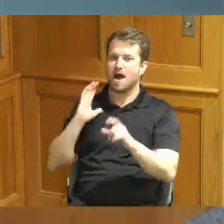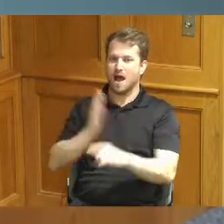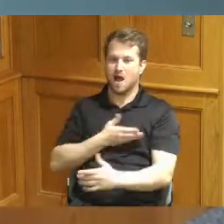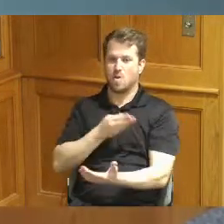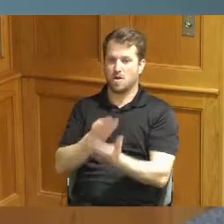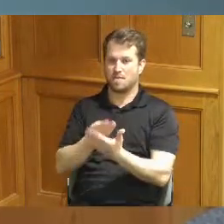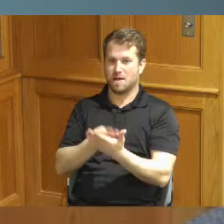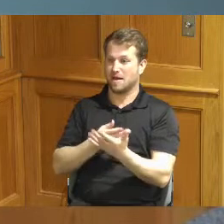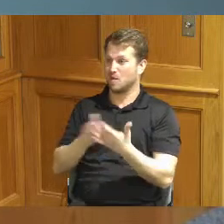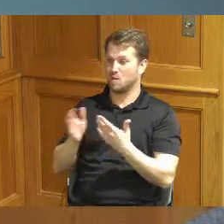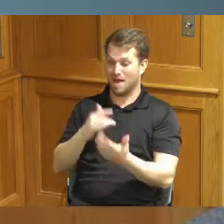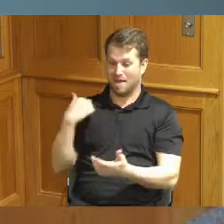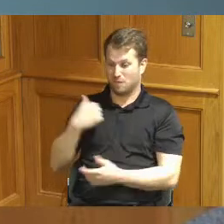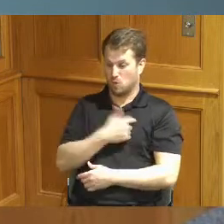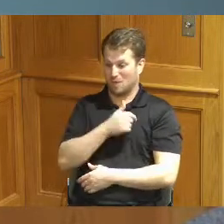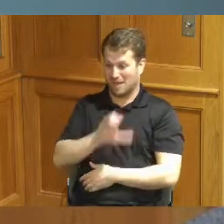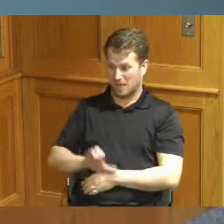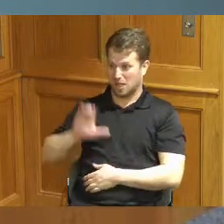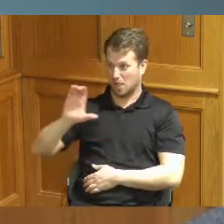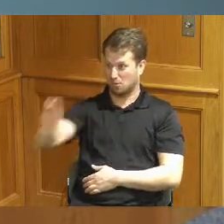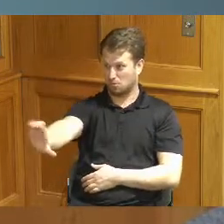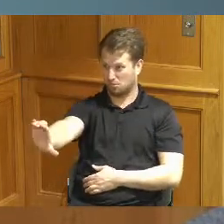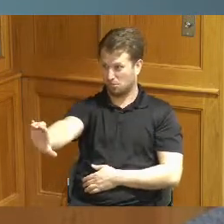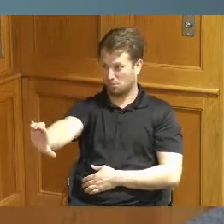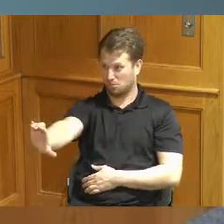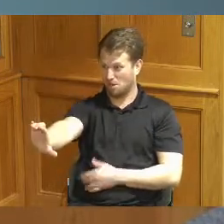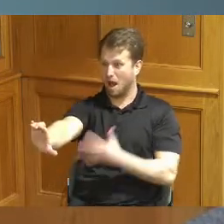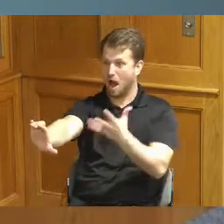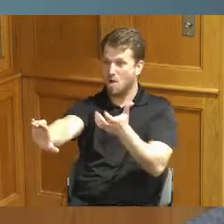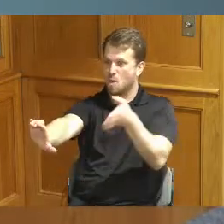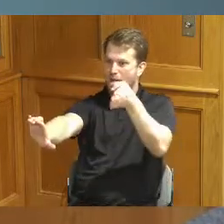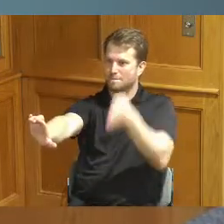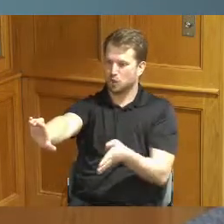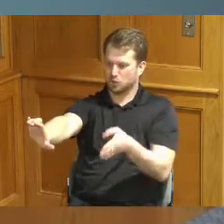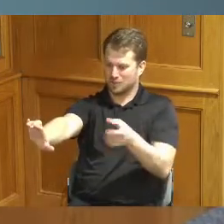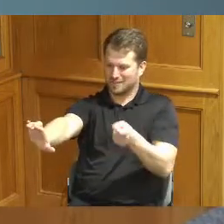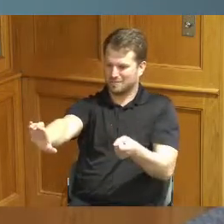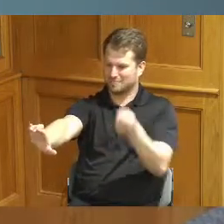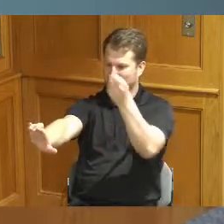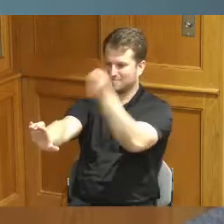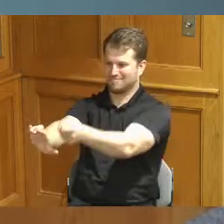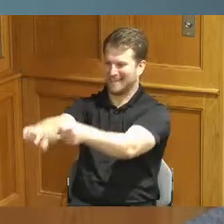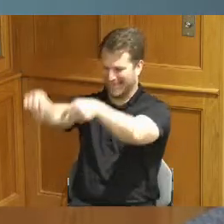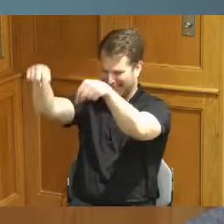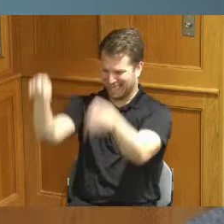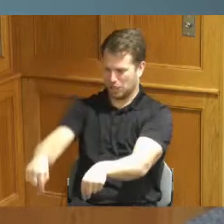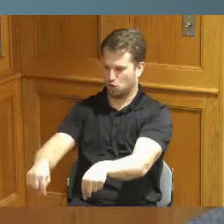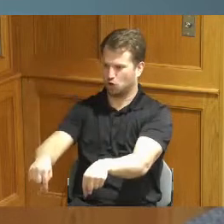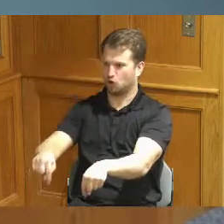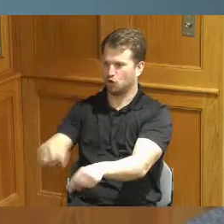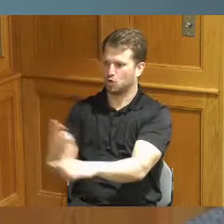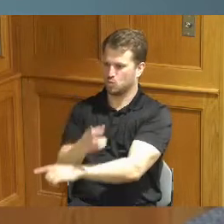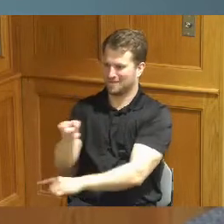money we're putting out I like to have somebody assigned to this area because for me I feel like